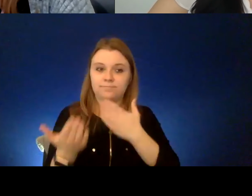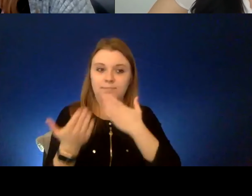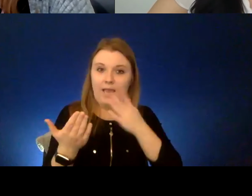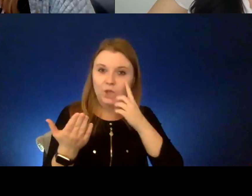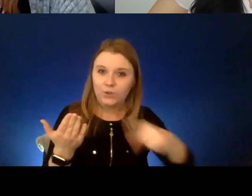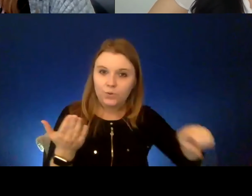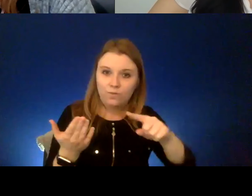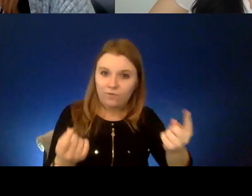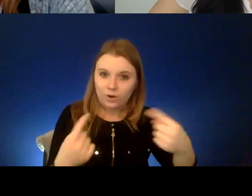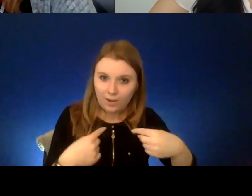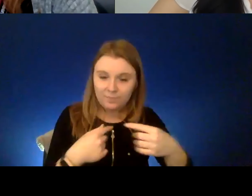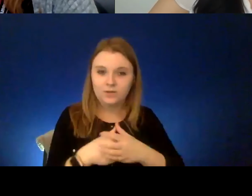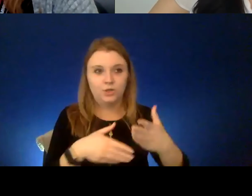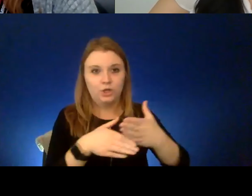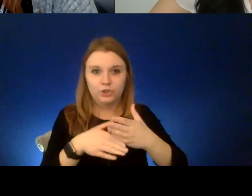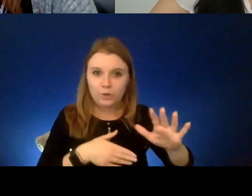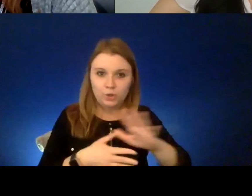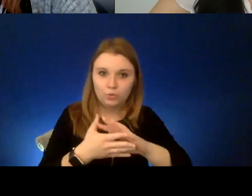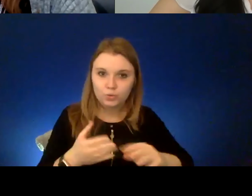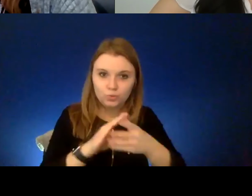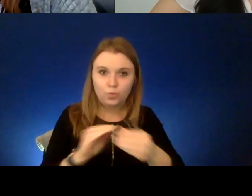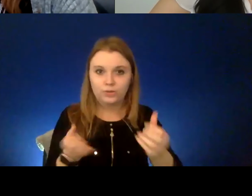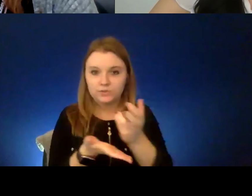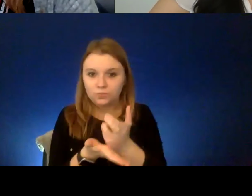and for sharing your stories and your resources.